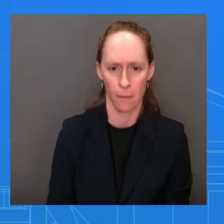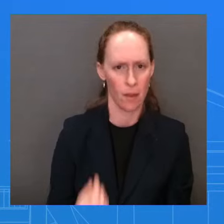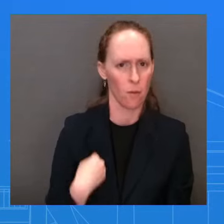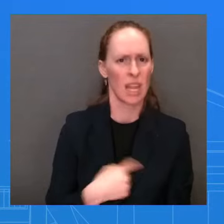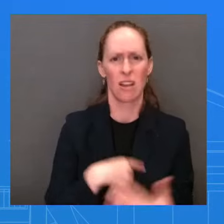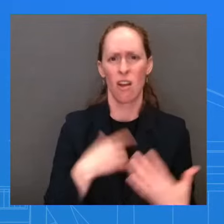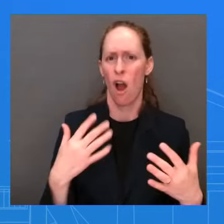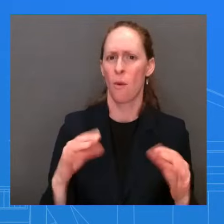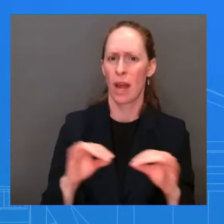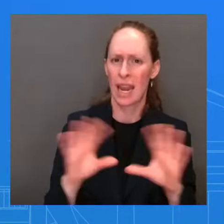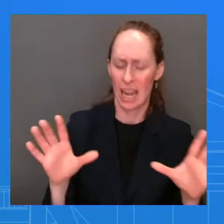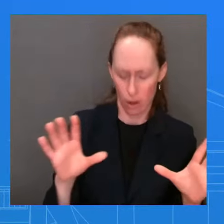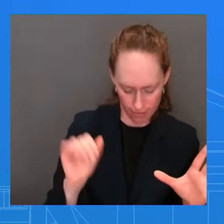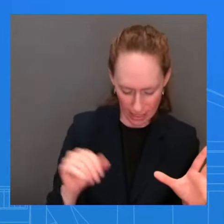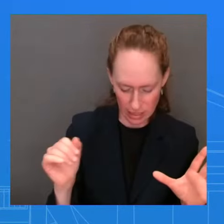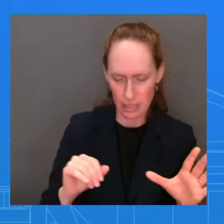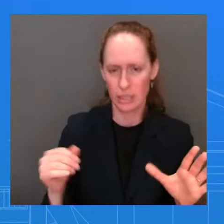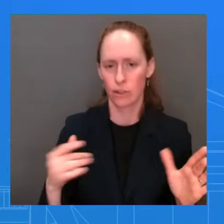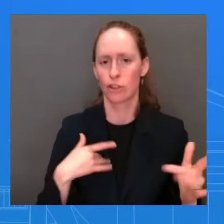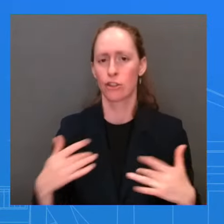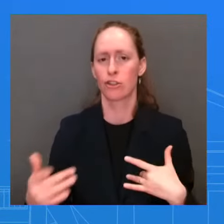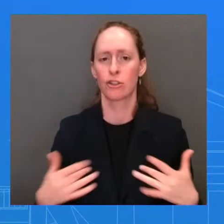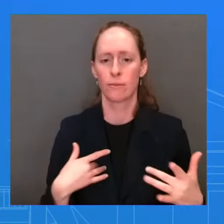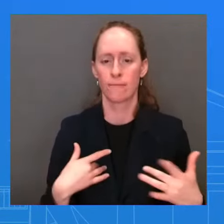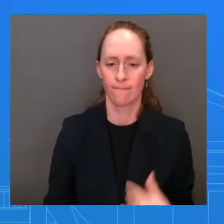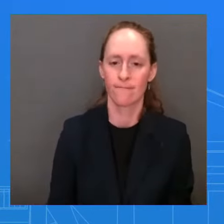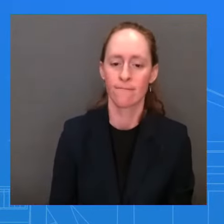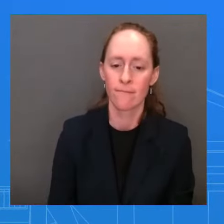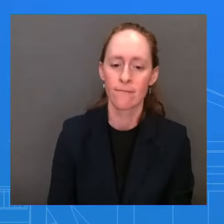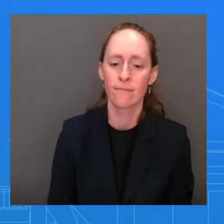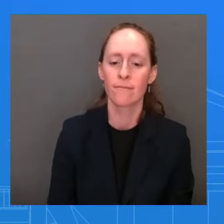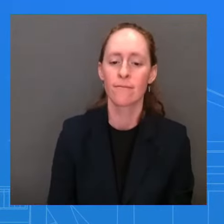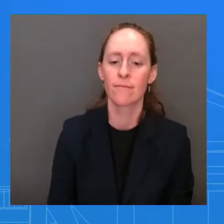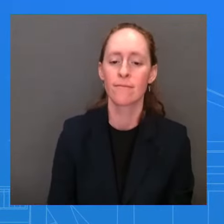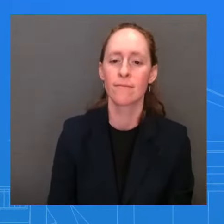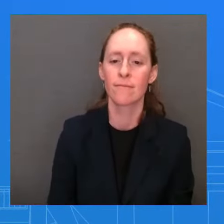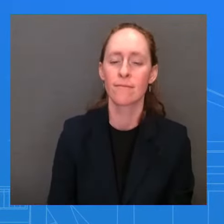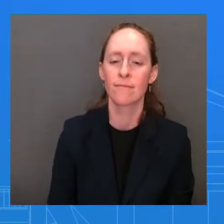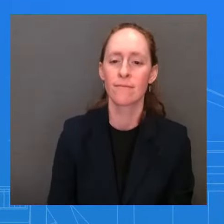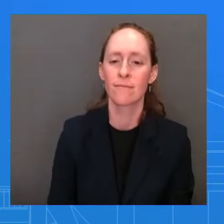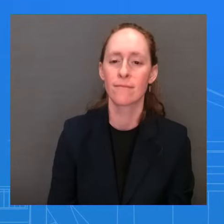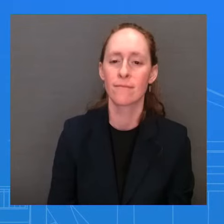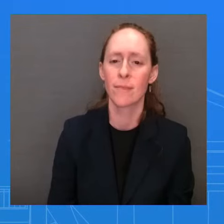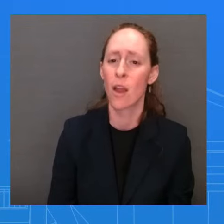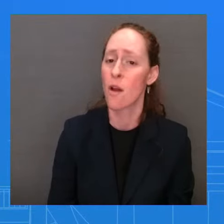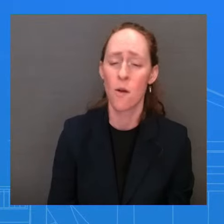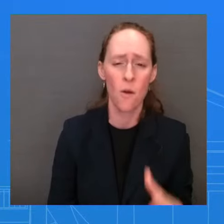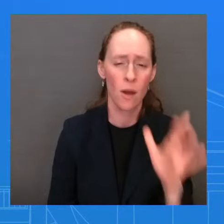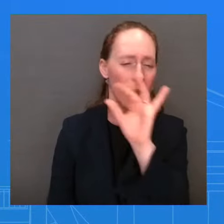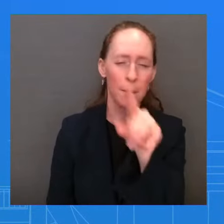The Press: please. What it means "unfinished" when it comes to ? Ms. Jean-Pierre: Hold on. I'm just going to get around, guys. Go ahead. Go ahead, Ed. I'll come to the back. The Press: Thanks.